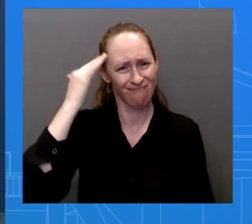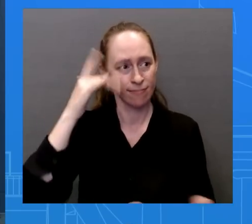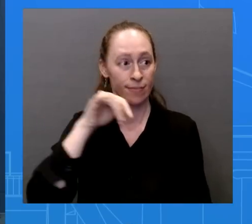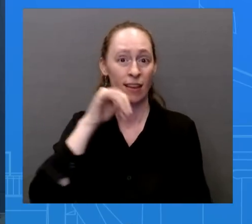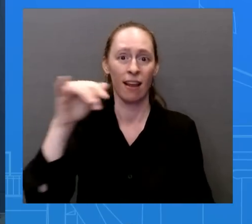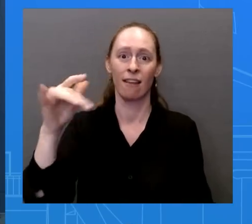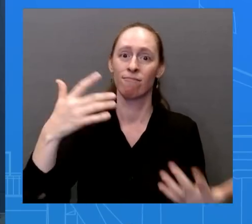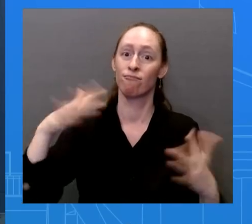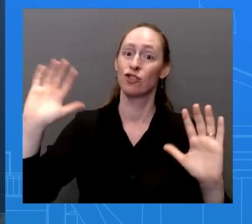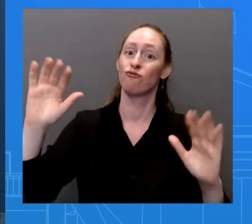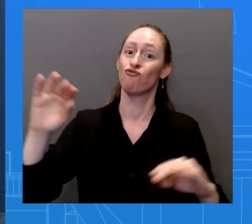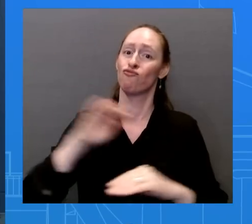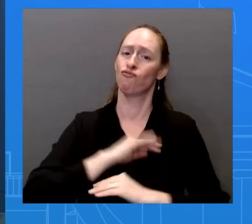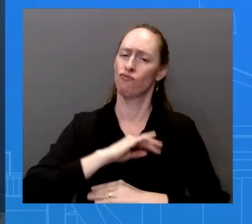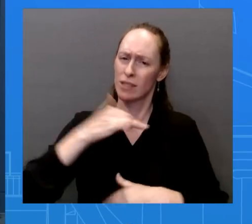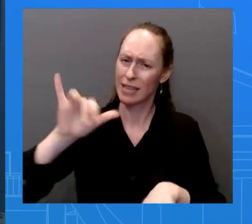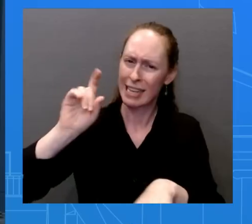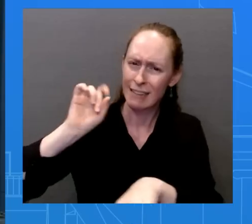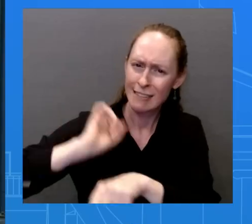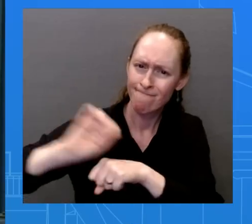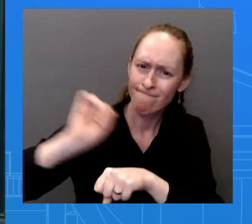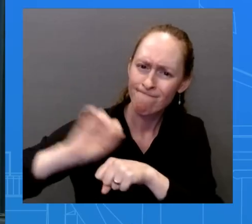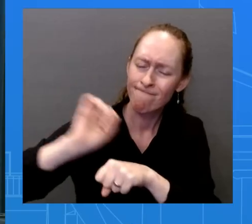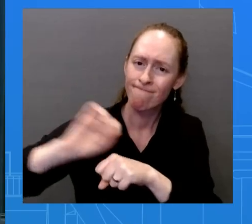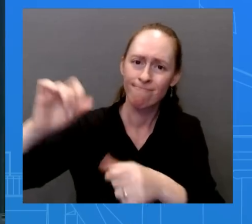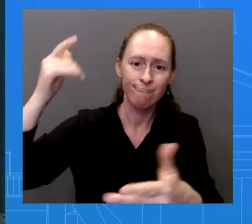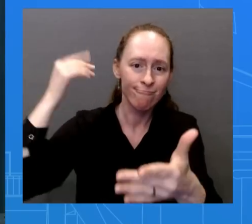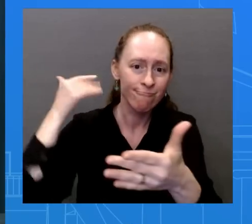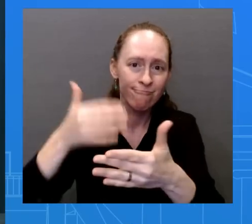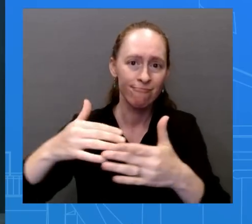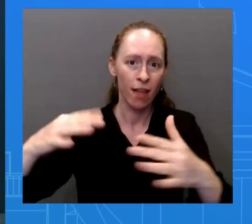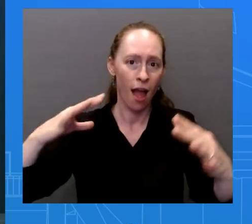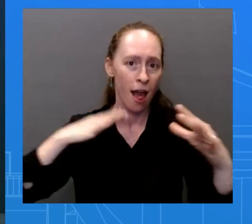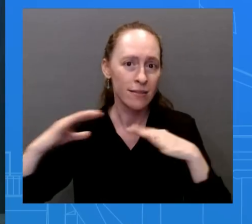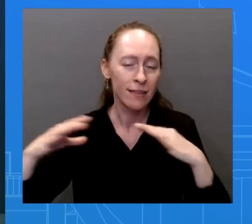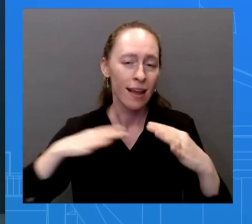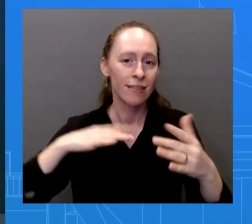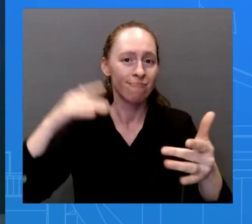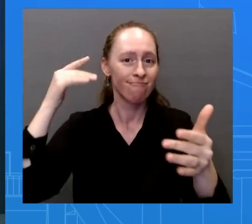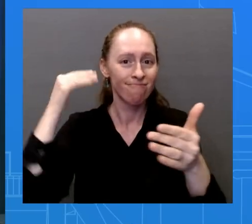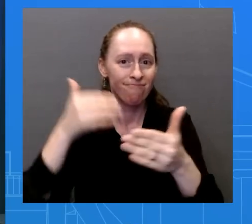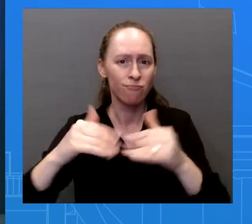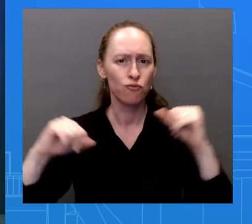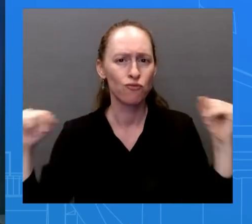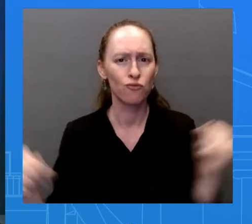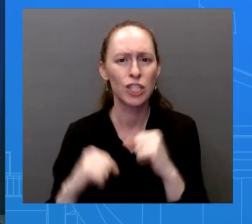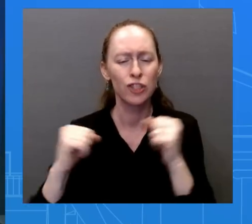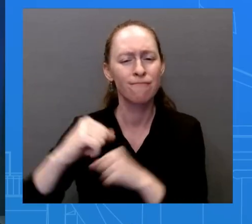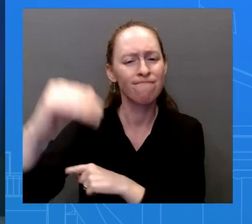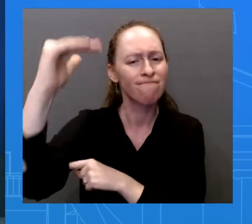We're doing everything we can as an administration to stay ahead of this virus. But if we all do our part --